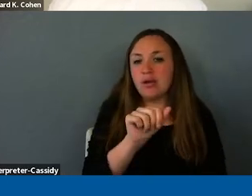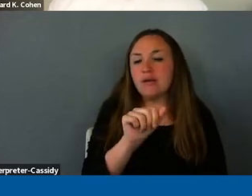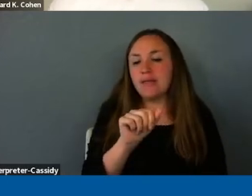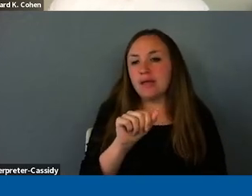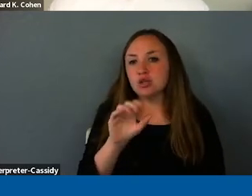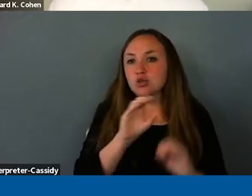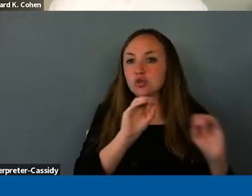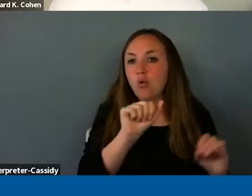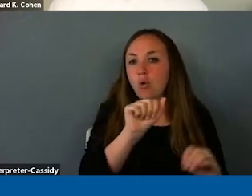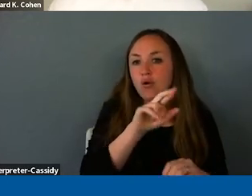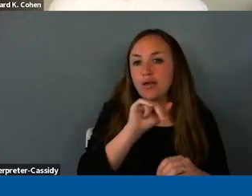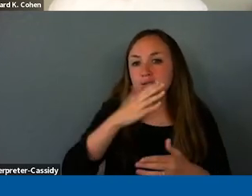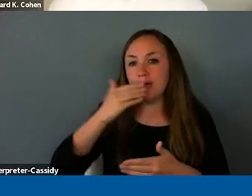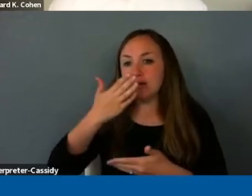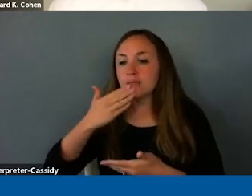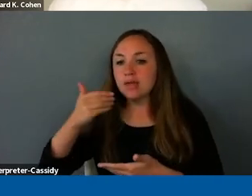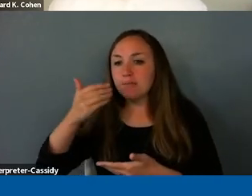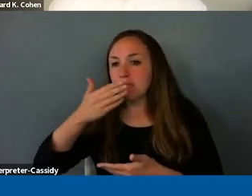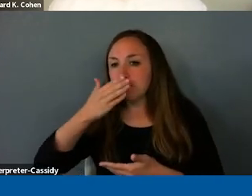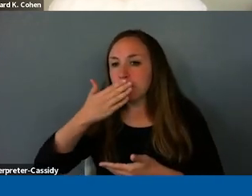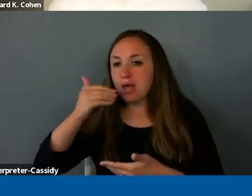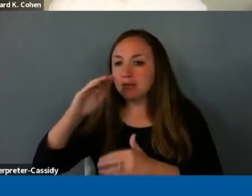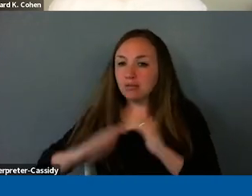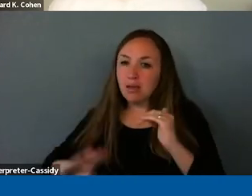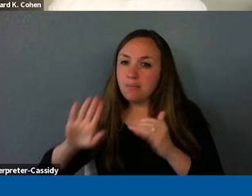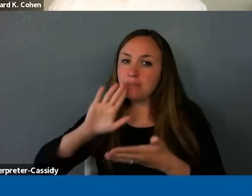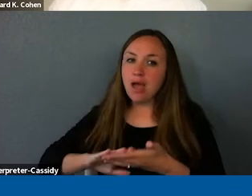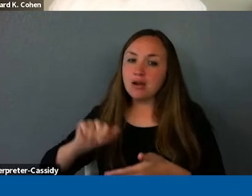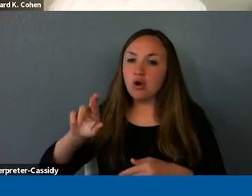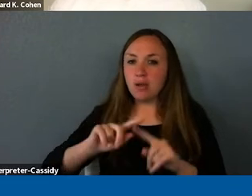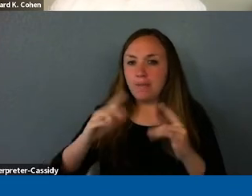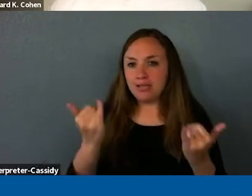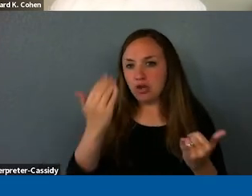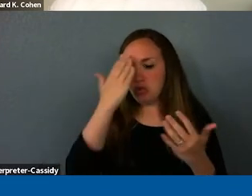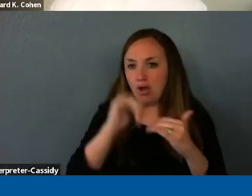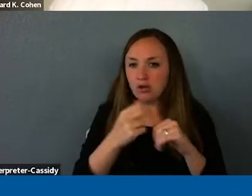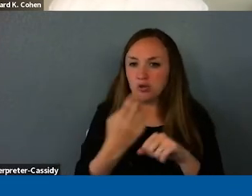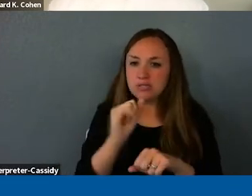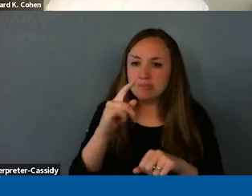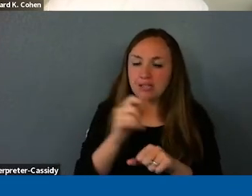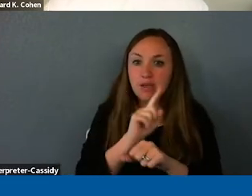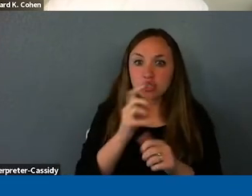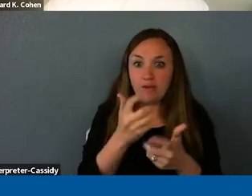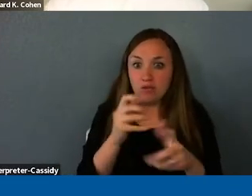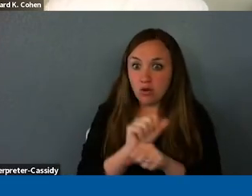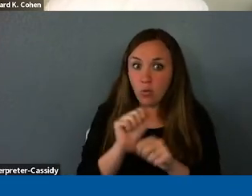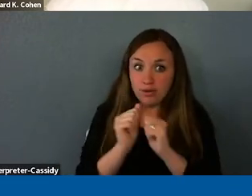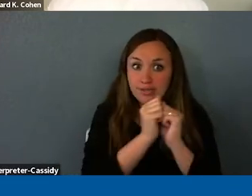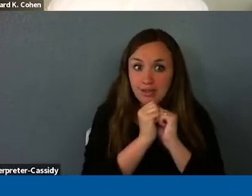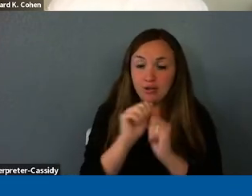no ARIA is better than bad ARIA, but at least now you know how to use the Spec to understand how everything works together. ARIA is finite.